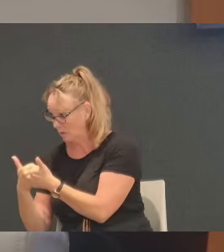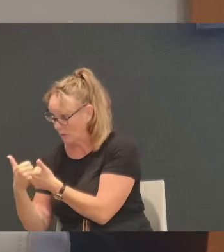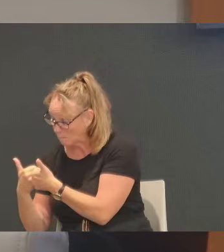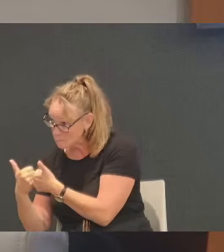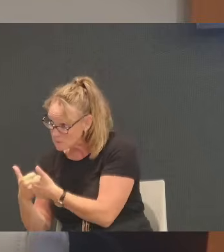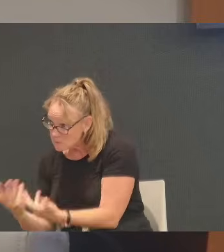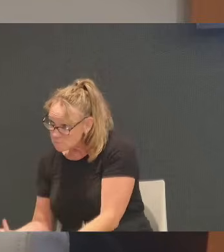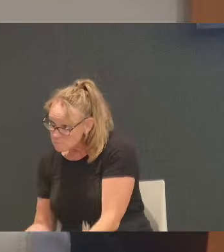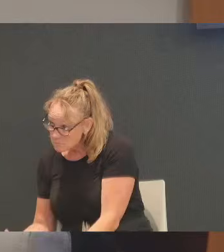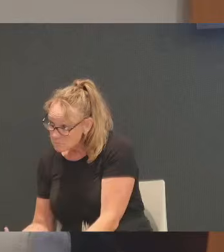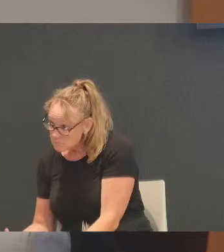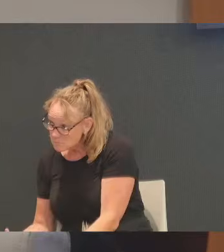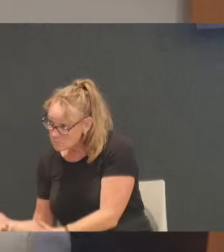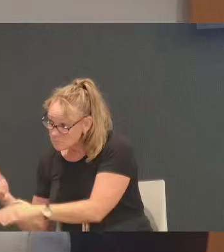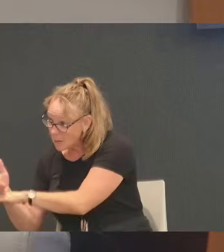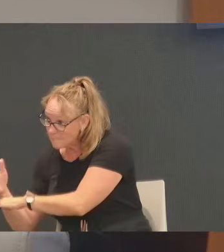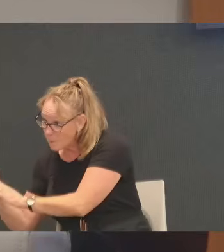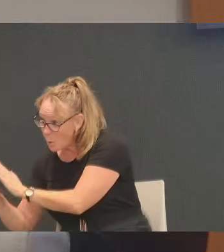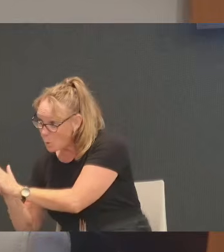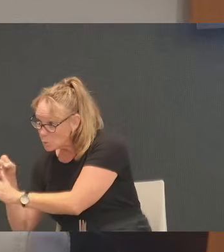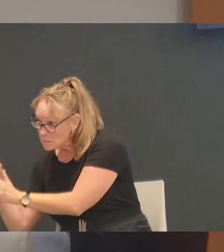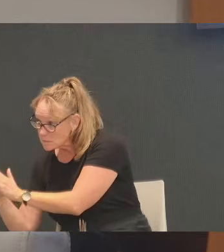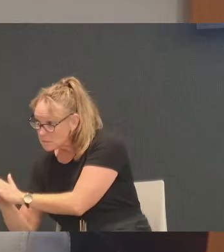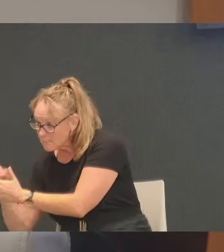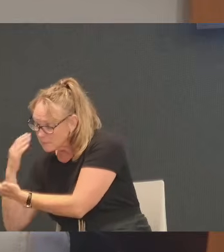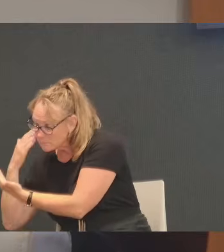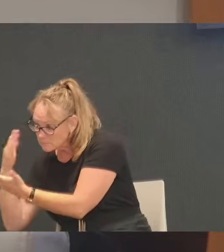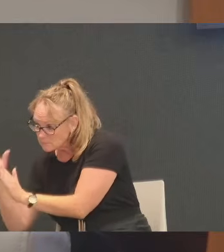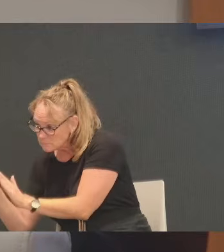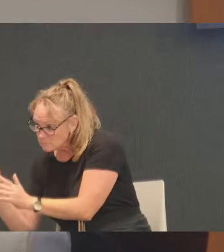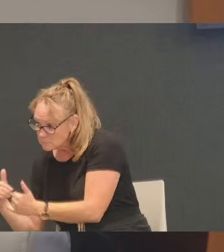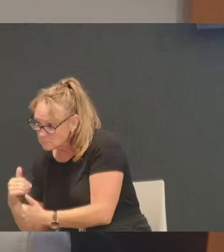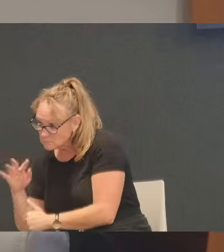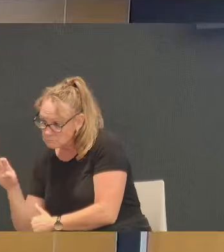would affect whether or not there is additional payments at the end of the year. Gotcha. And